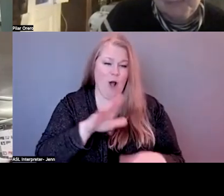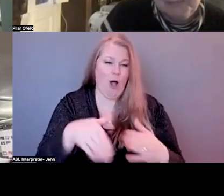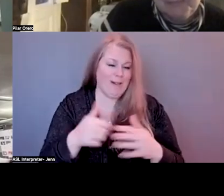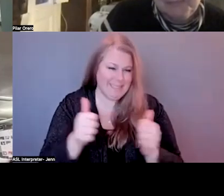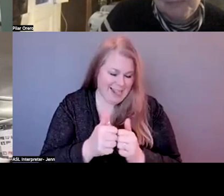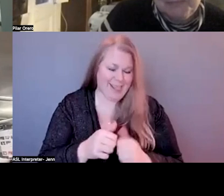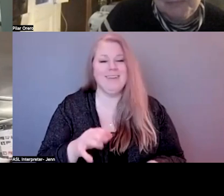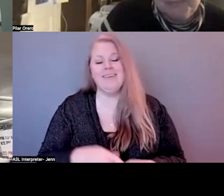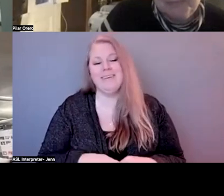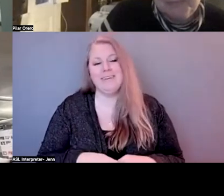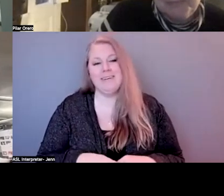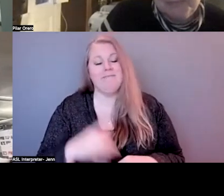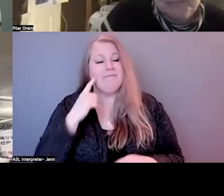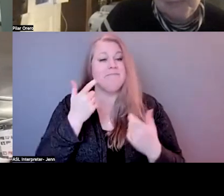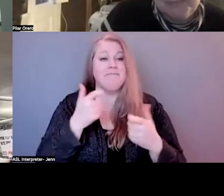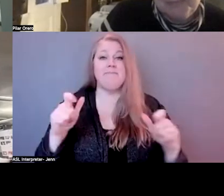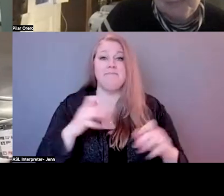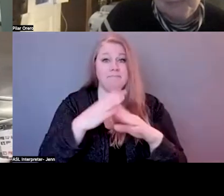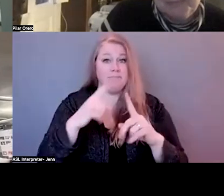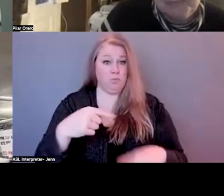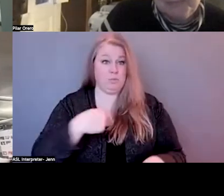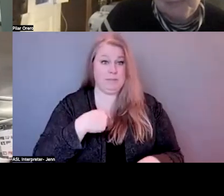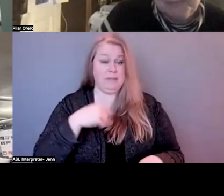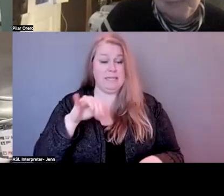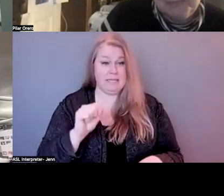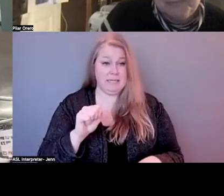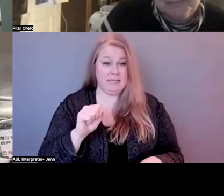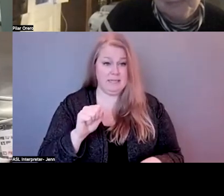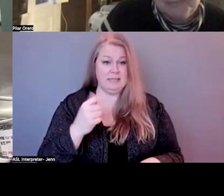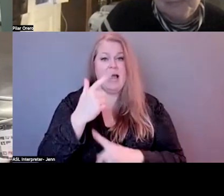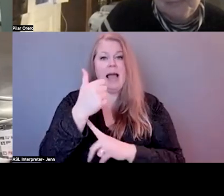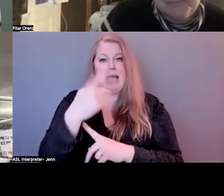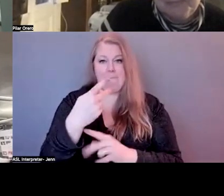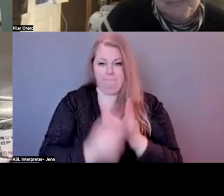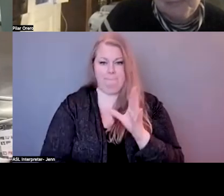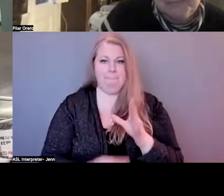I think the biggest barrier to me is the gap between the accessibility community